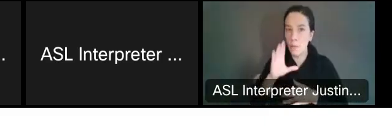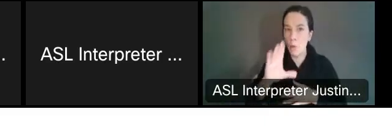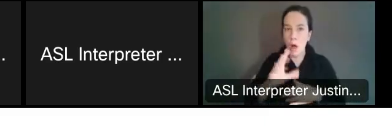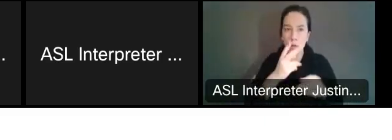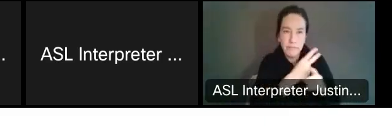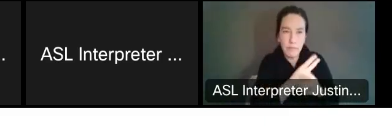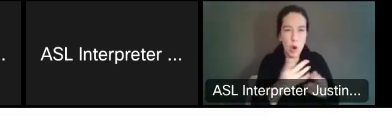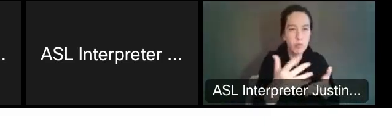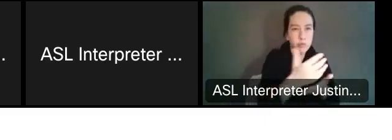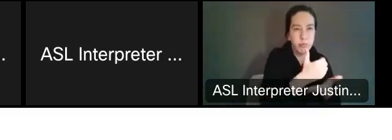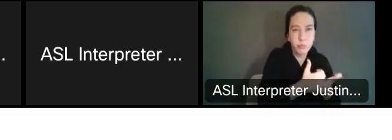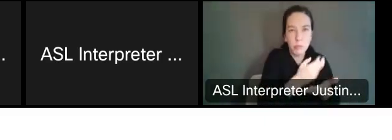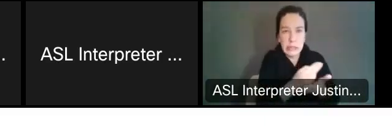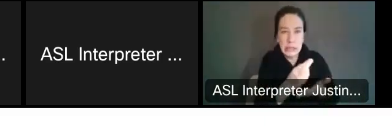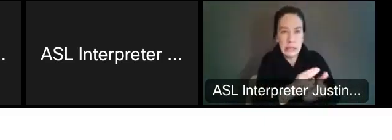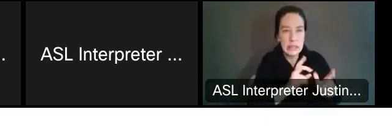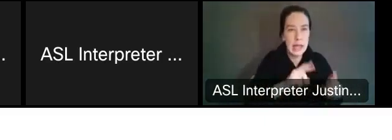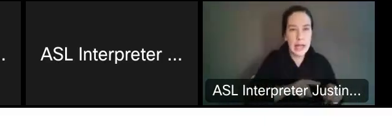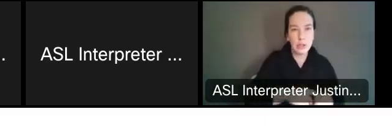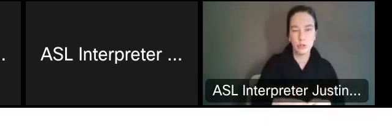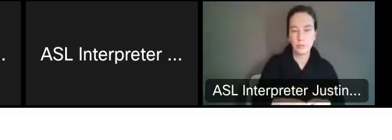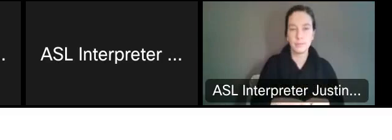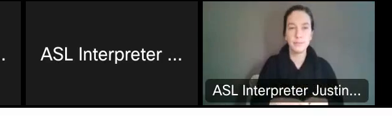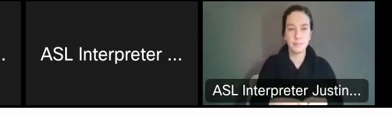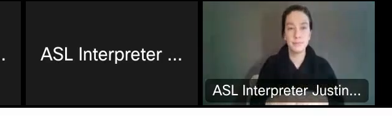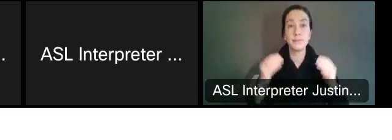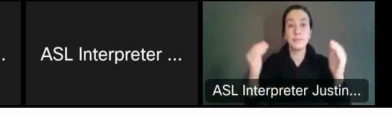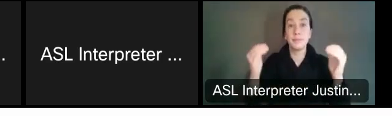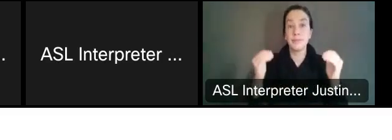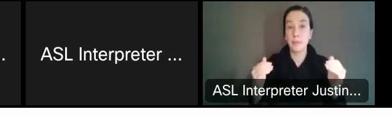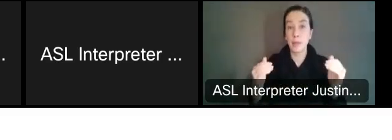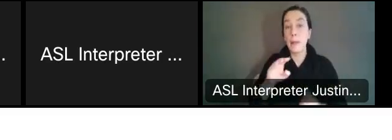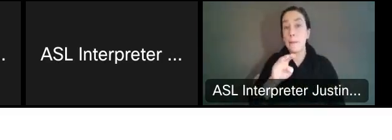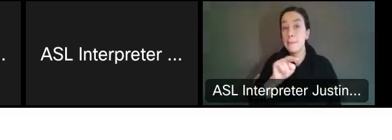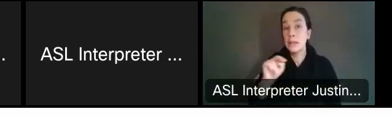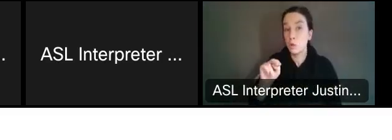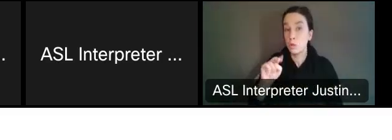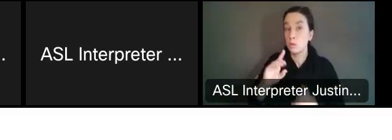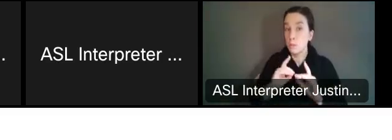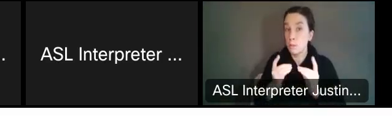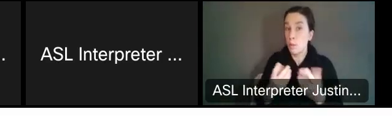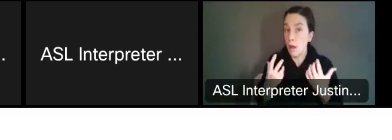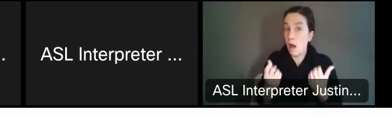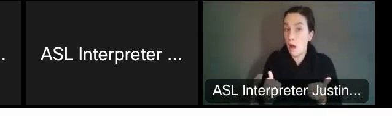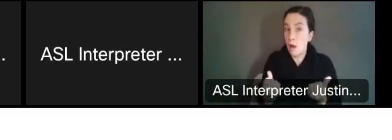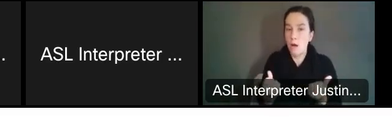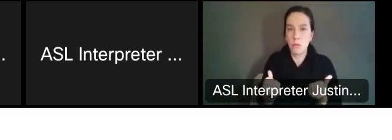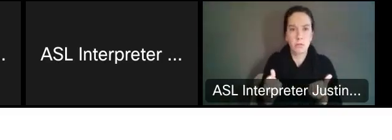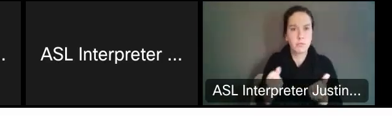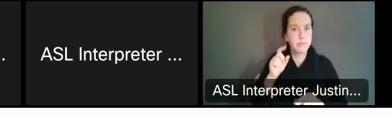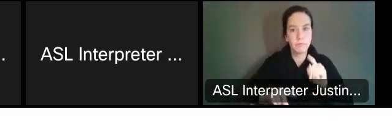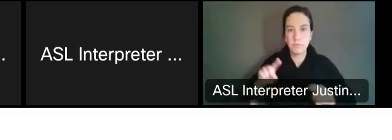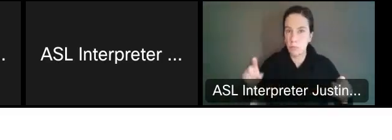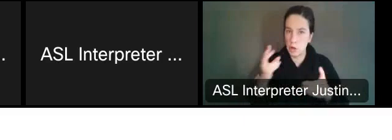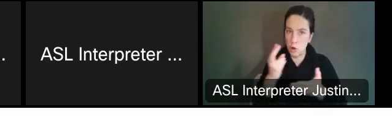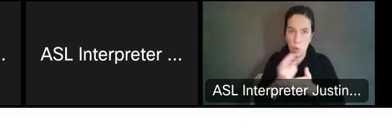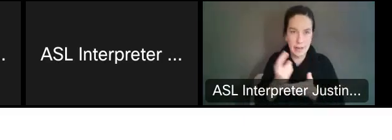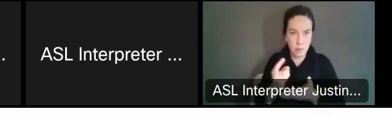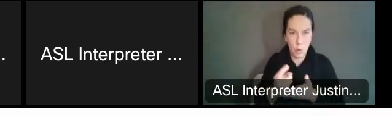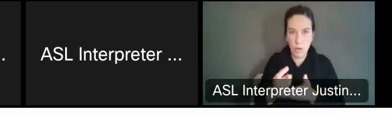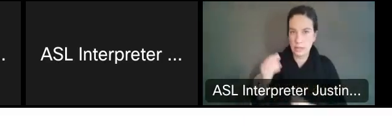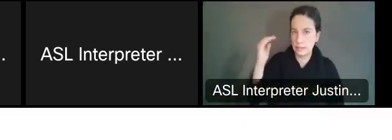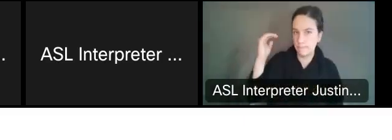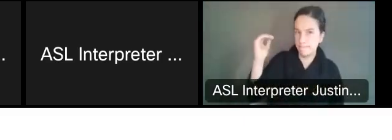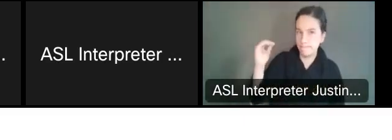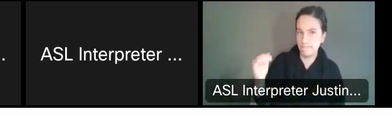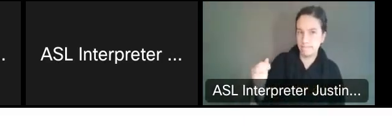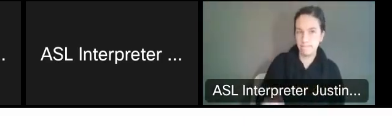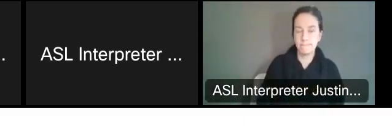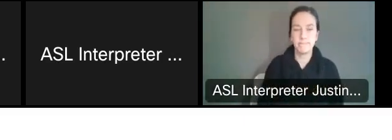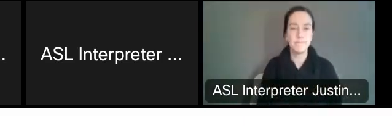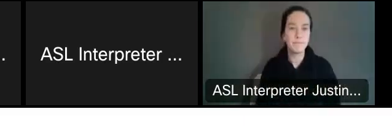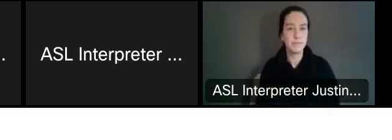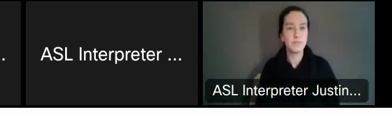Next Minnesota Department of health has many resources that provide basic, accurate information and covert 19 vaccines. Some of them are listed here.